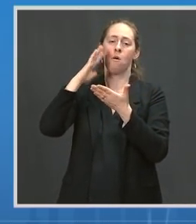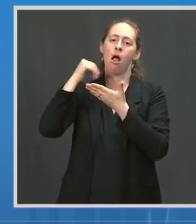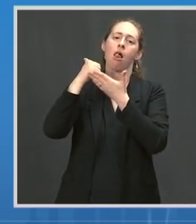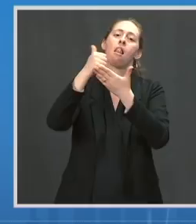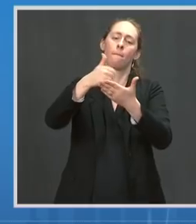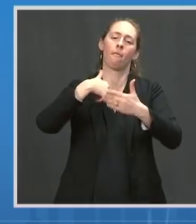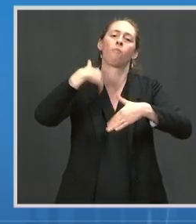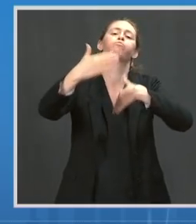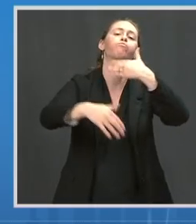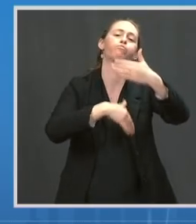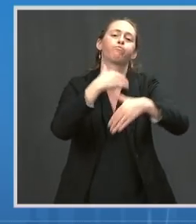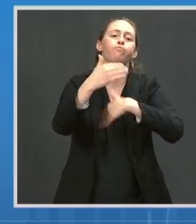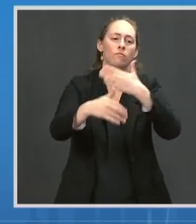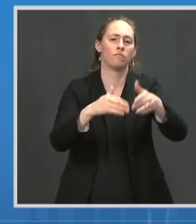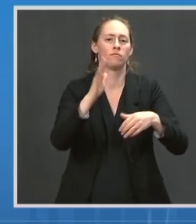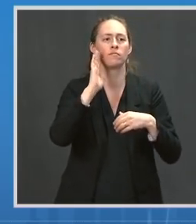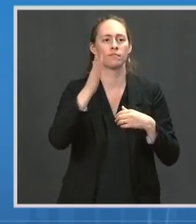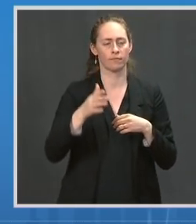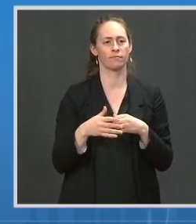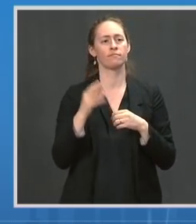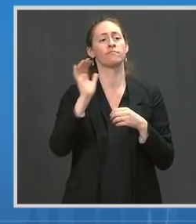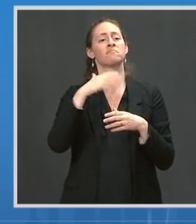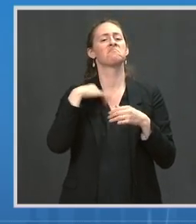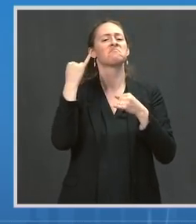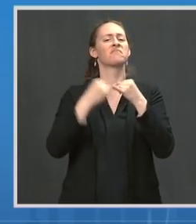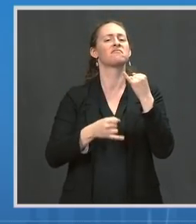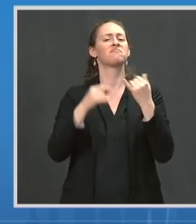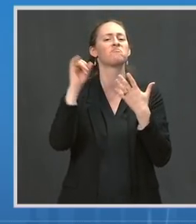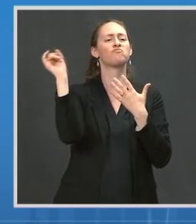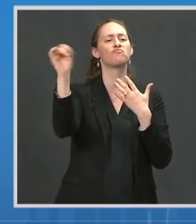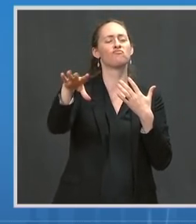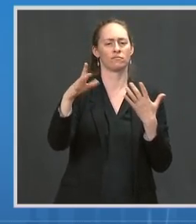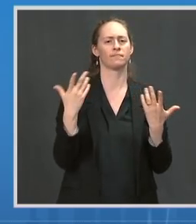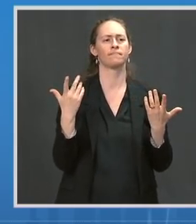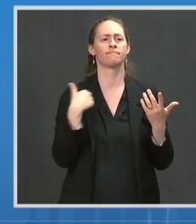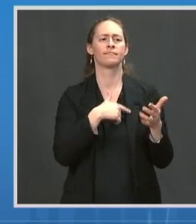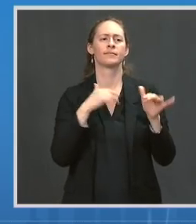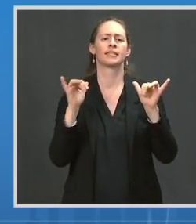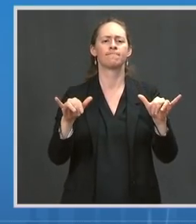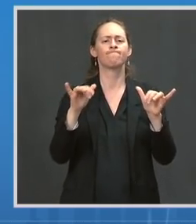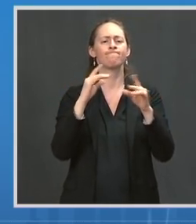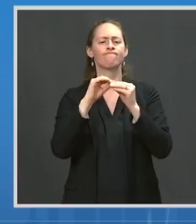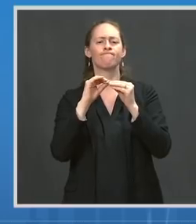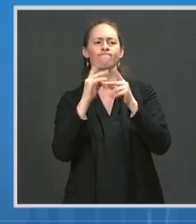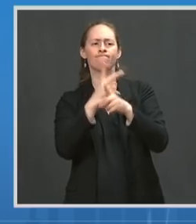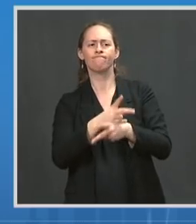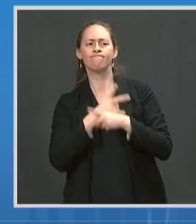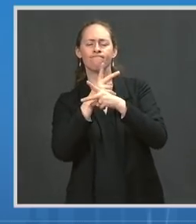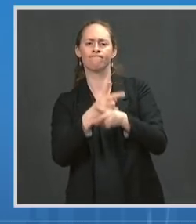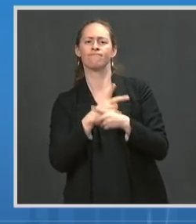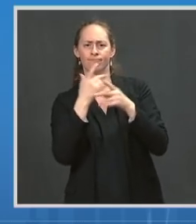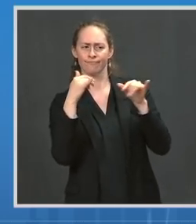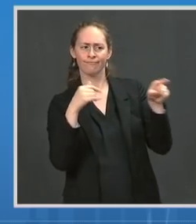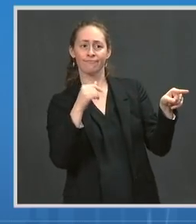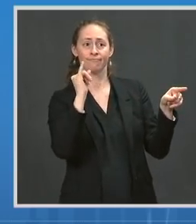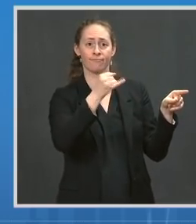Finally, I want to comment on our ongoing surveillance of the safety with the Johnson & Johnson vaccine we discussed on Wednesday.